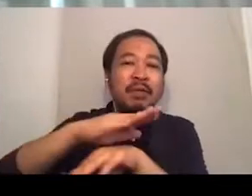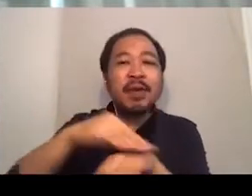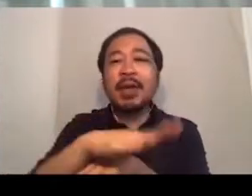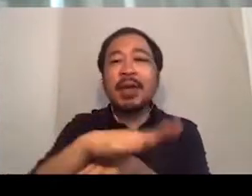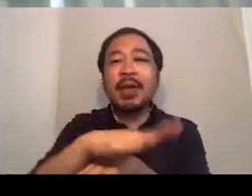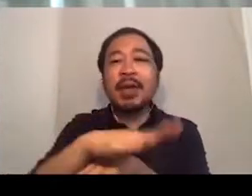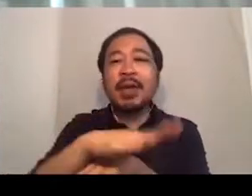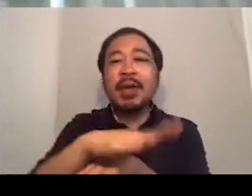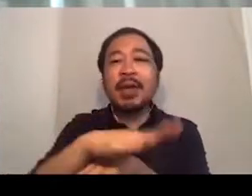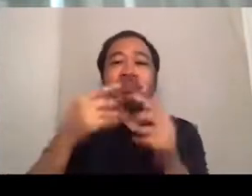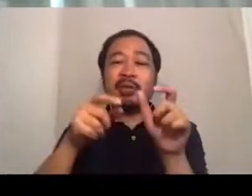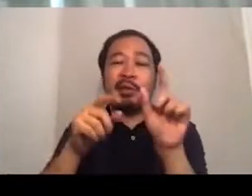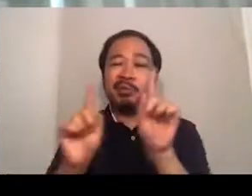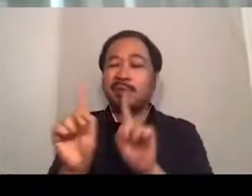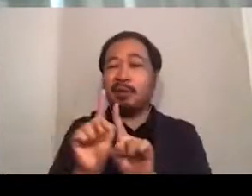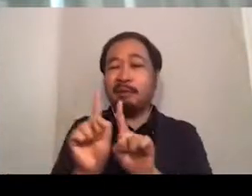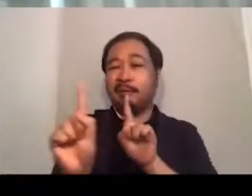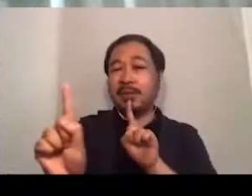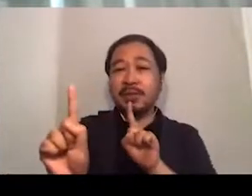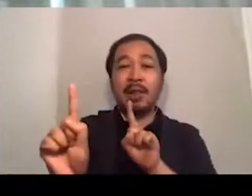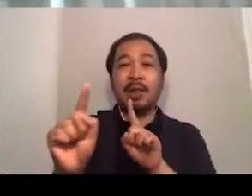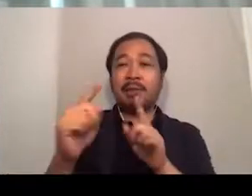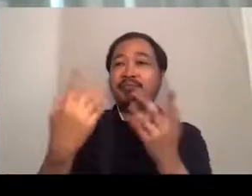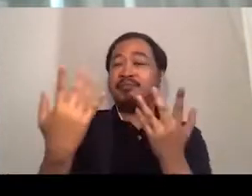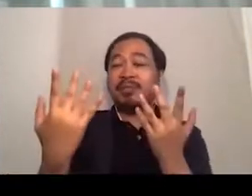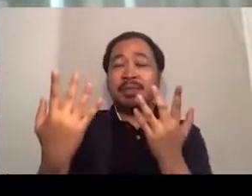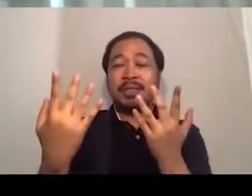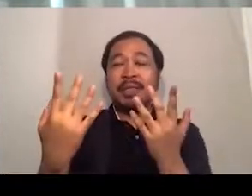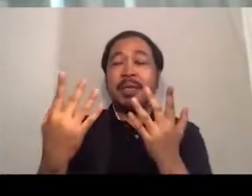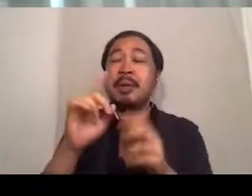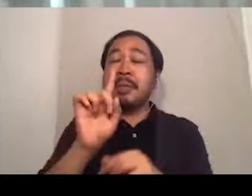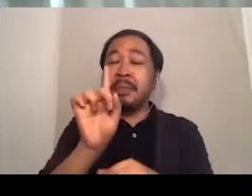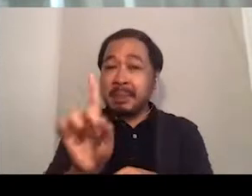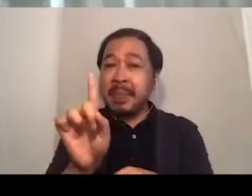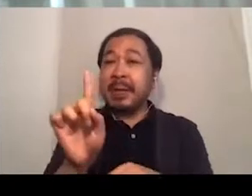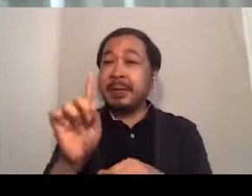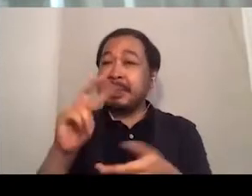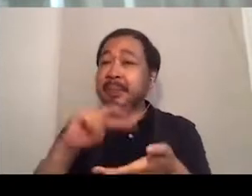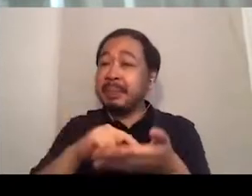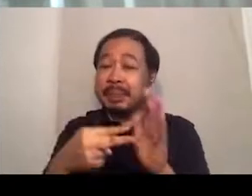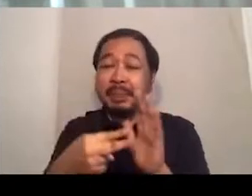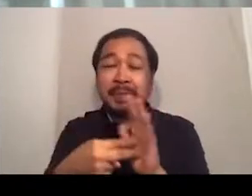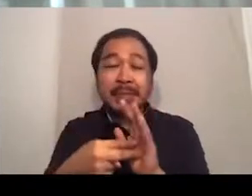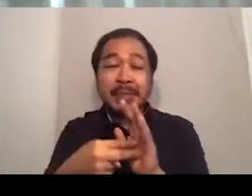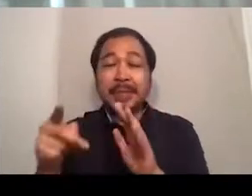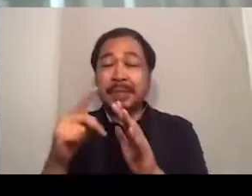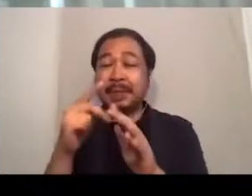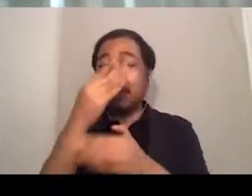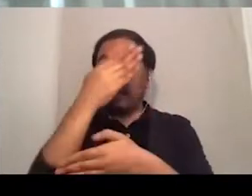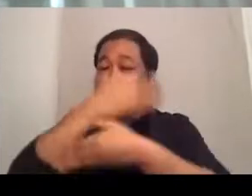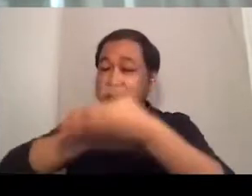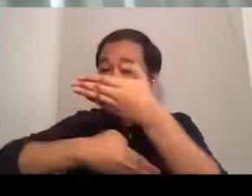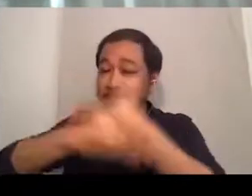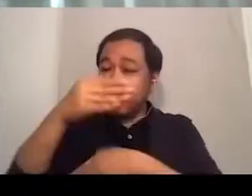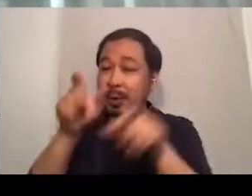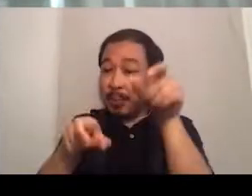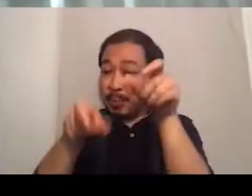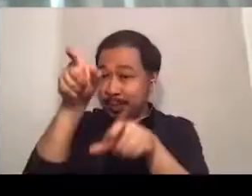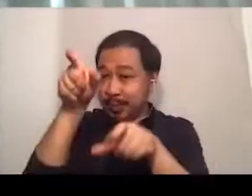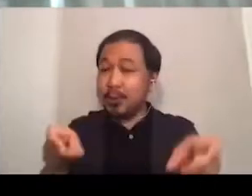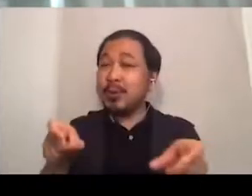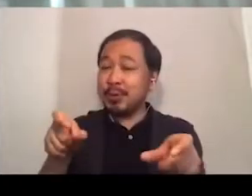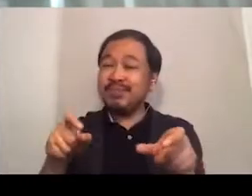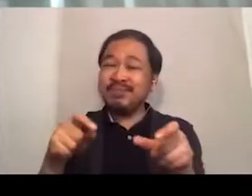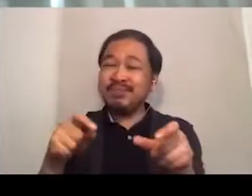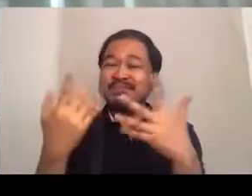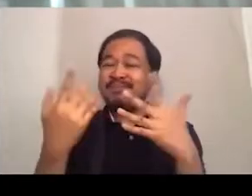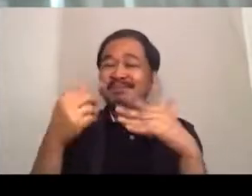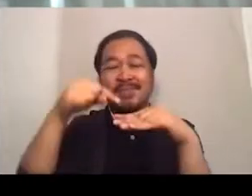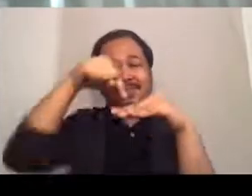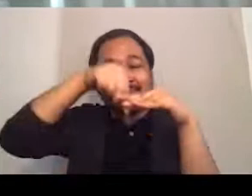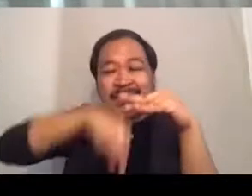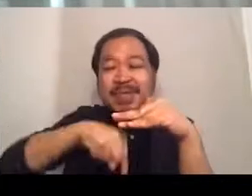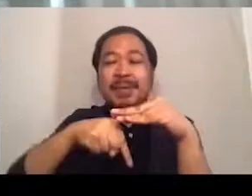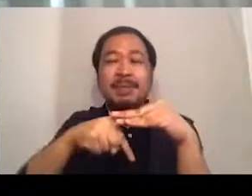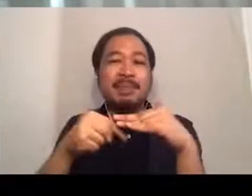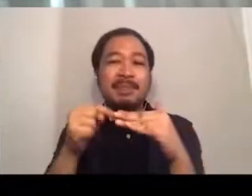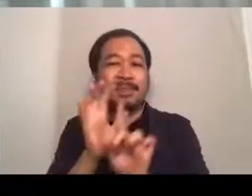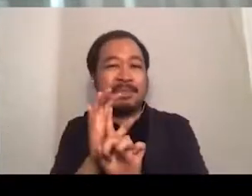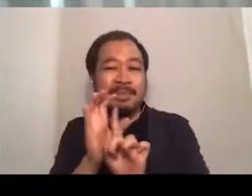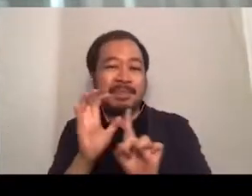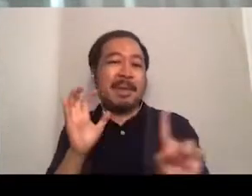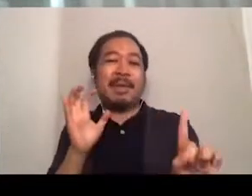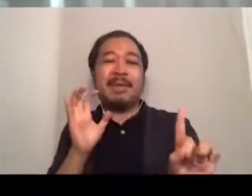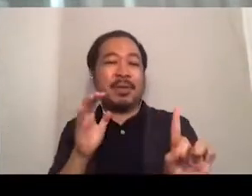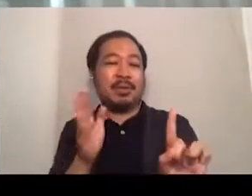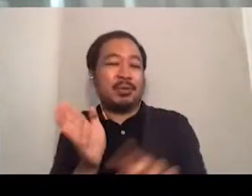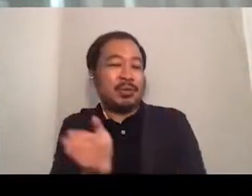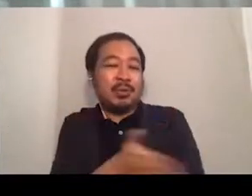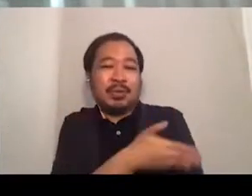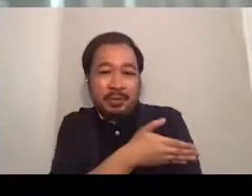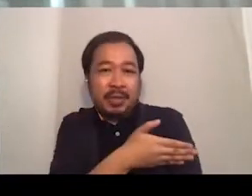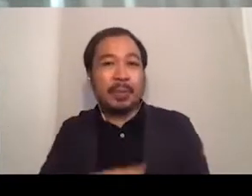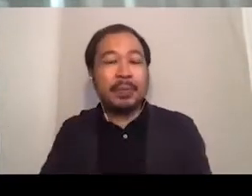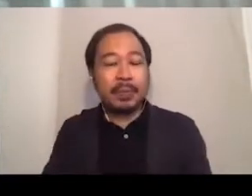We touch upon the need to accelerate and to take this opportunity to accelerate